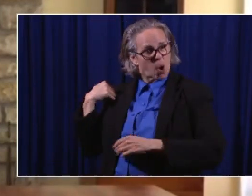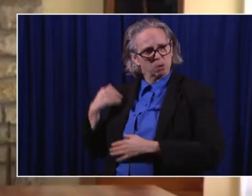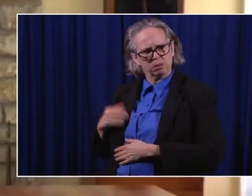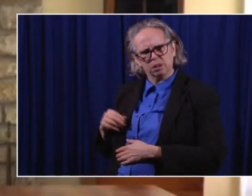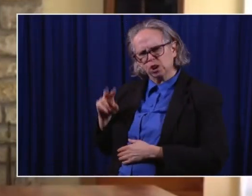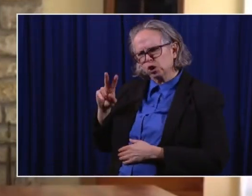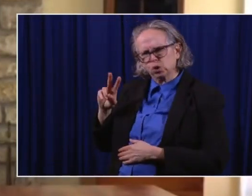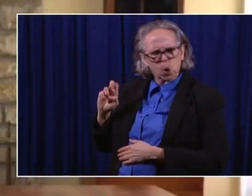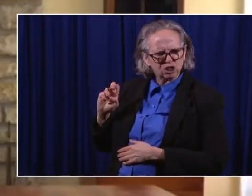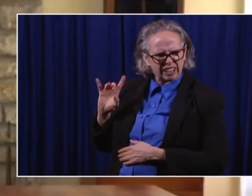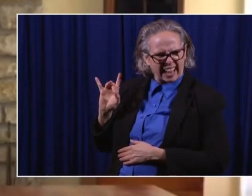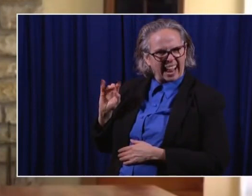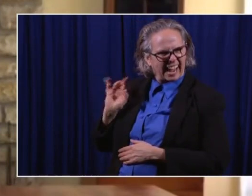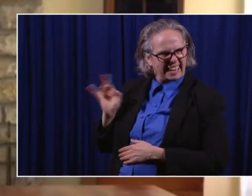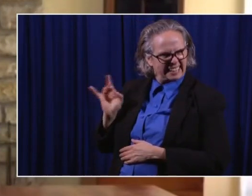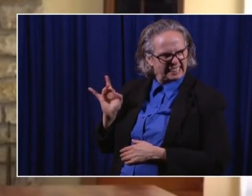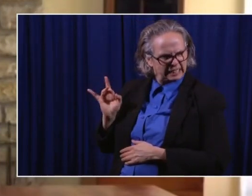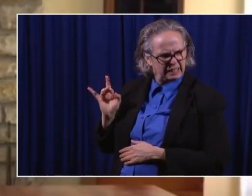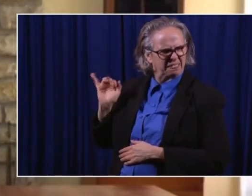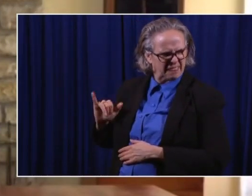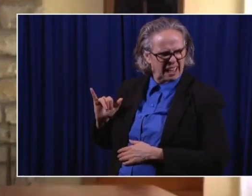LET ME GET YOU THE ICU